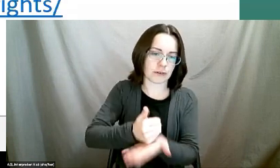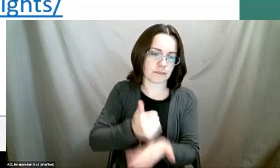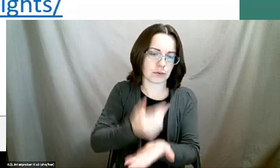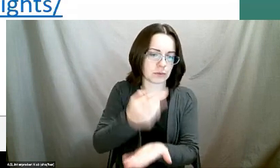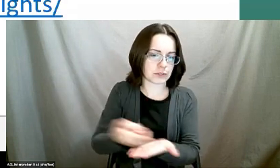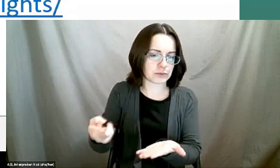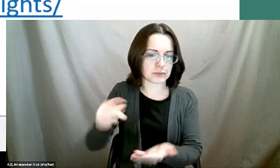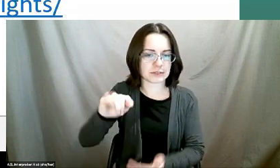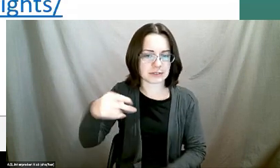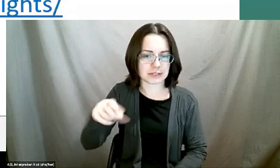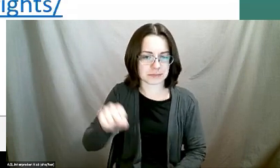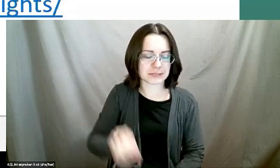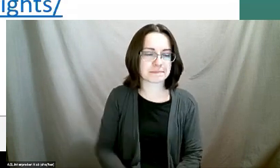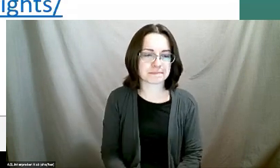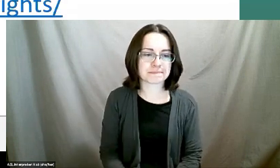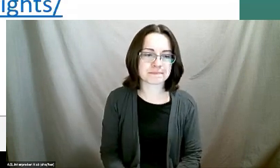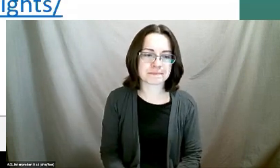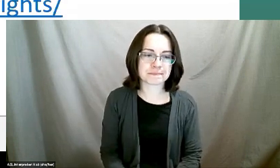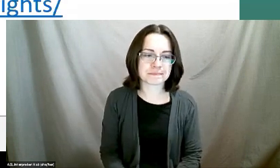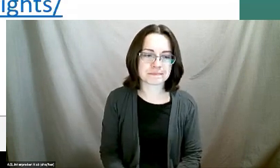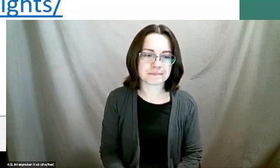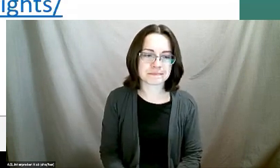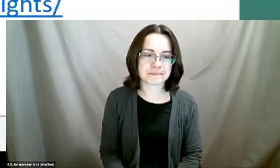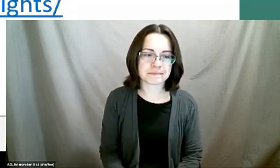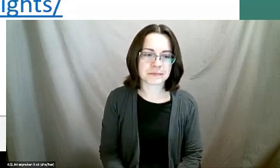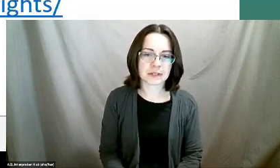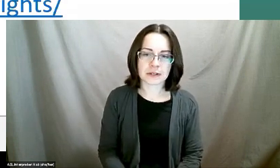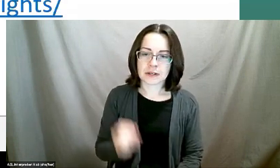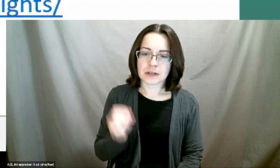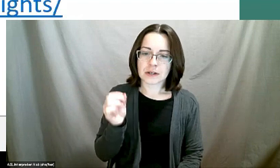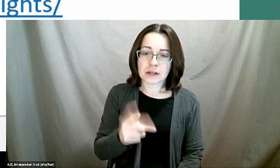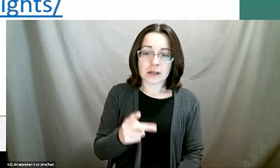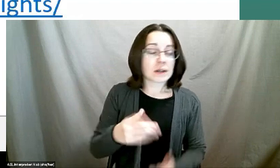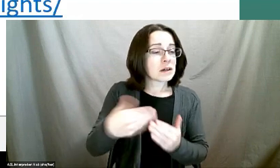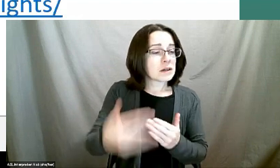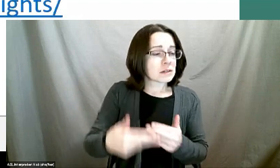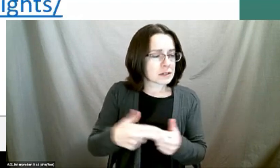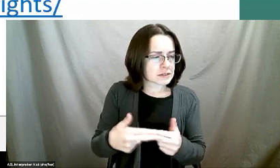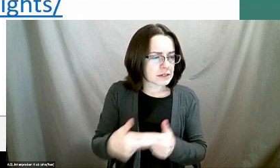So let's move on to the next slide.